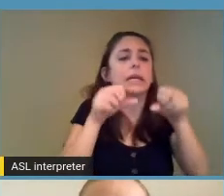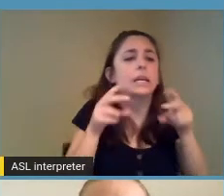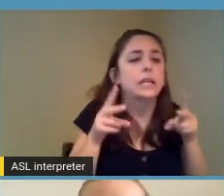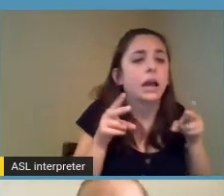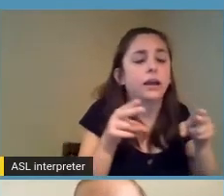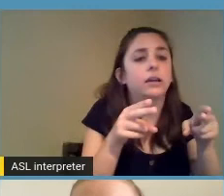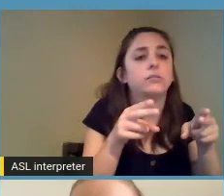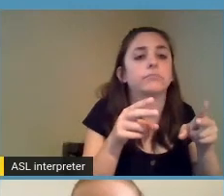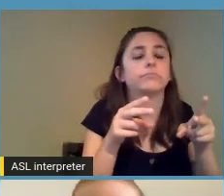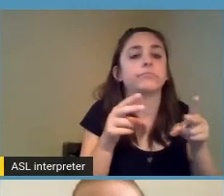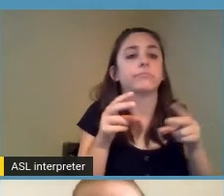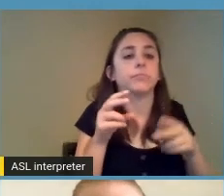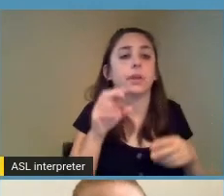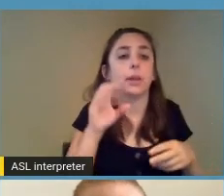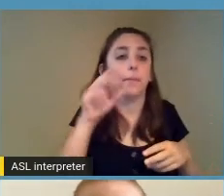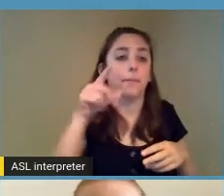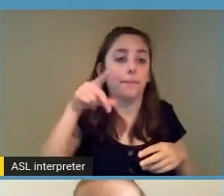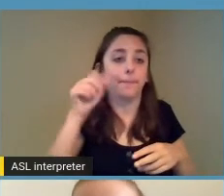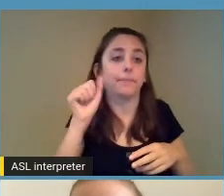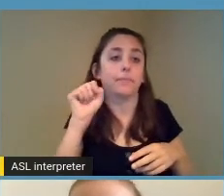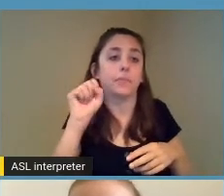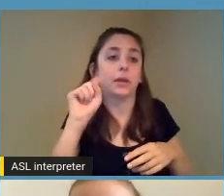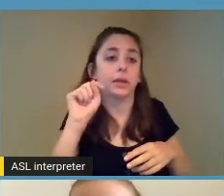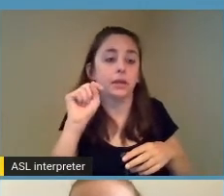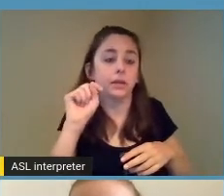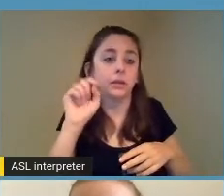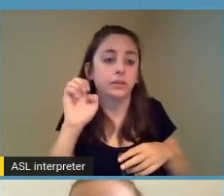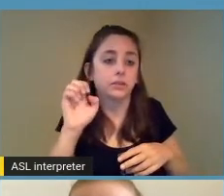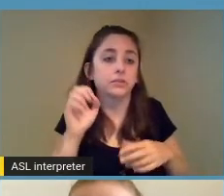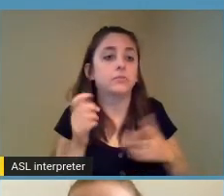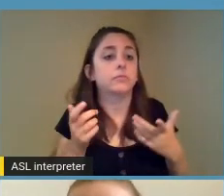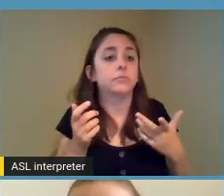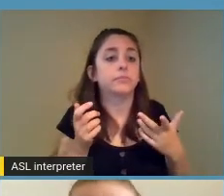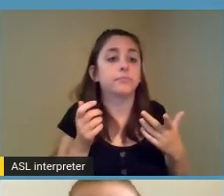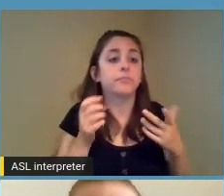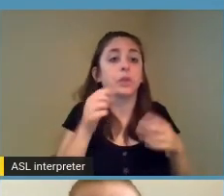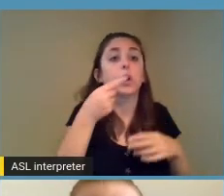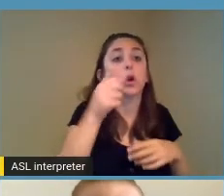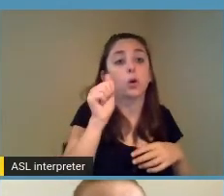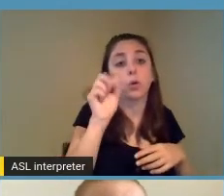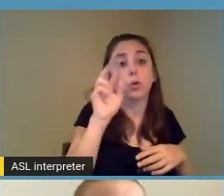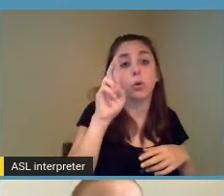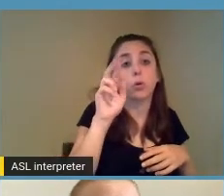just like with any other tool. So GarageBand is a great free one to use. GarageBand again